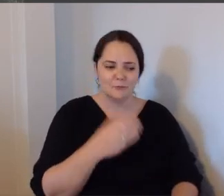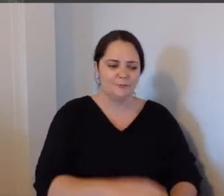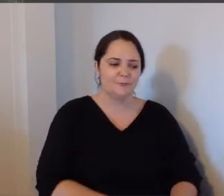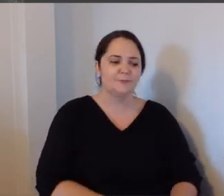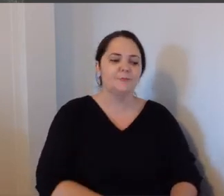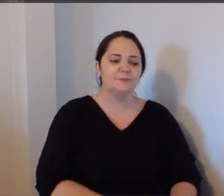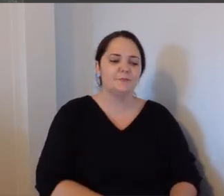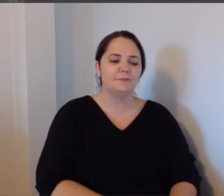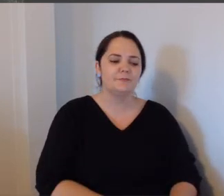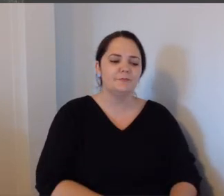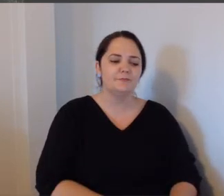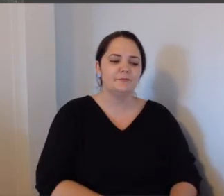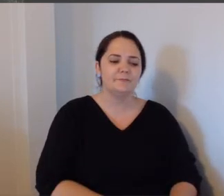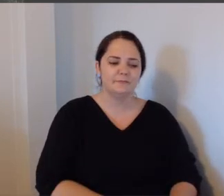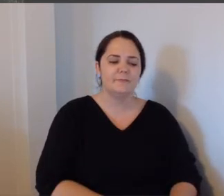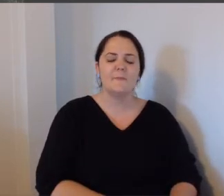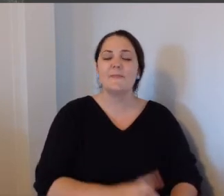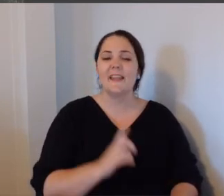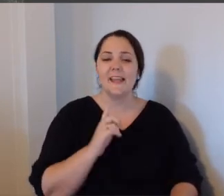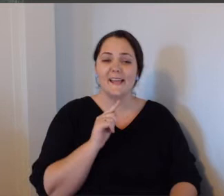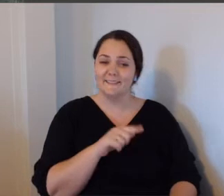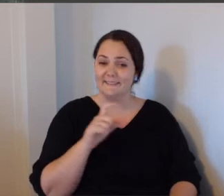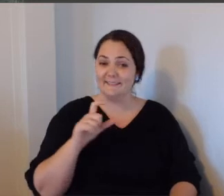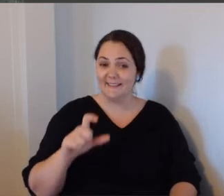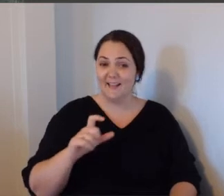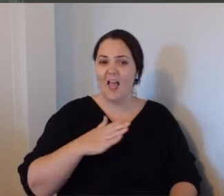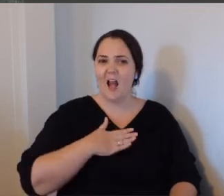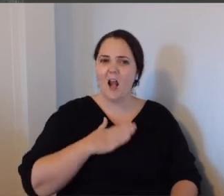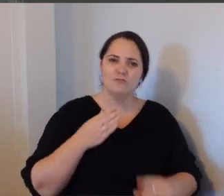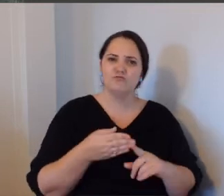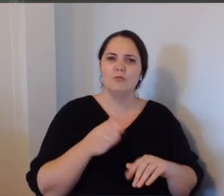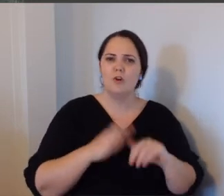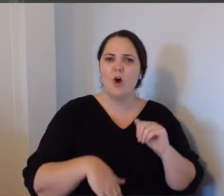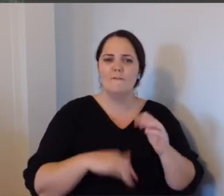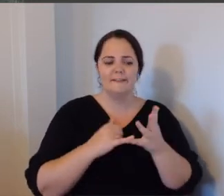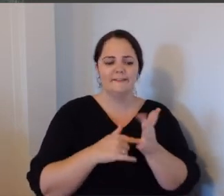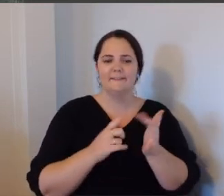still lifes because he could not bear being in the presence of people. He works slowly